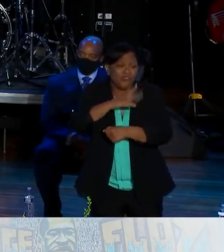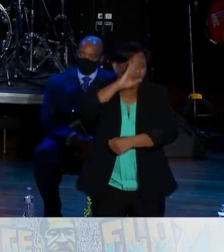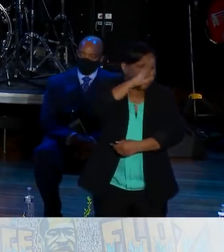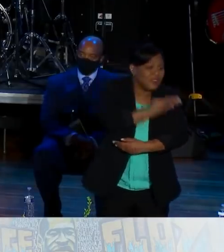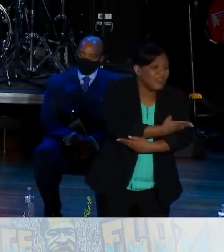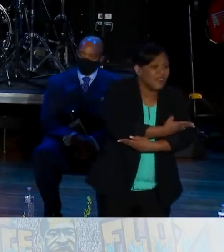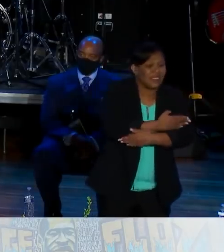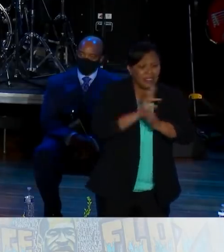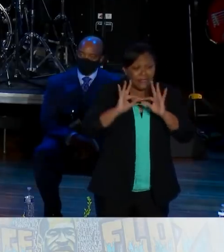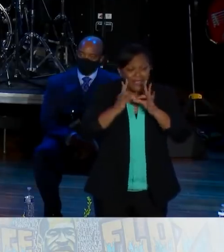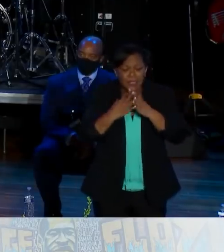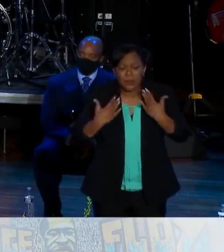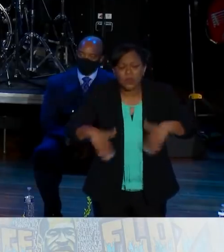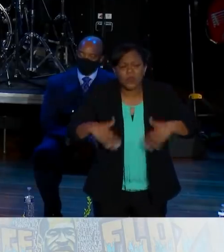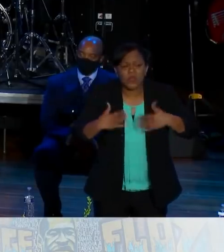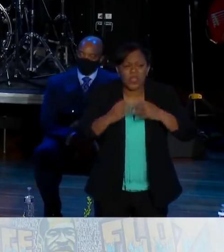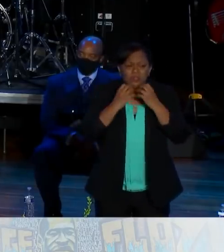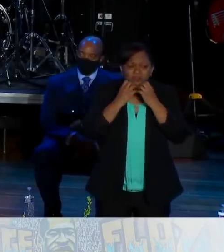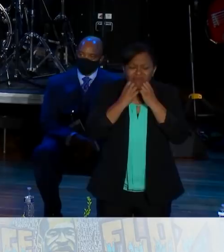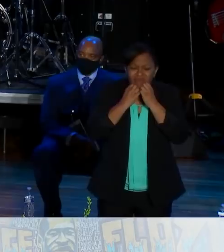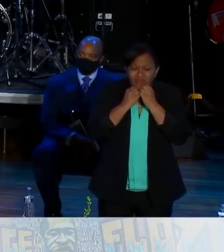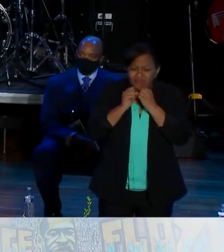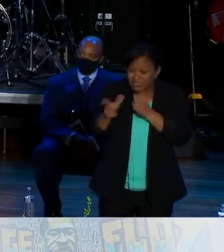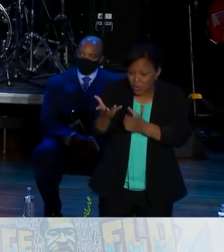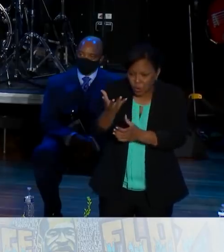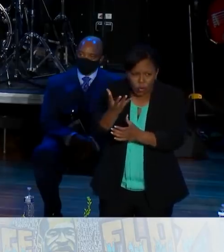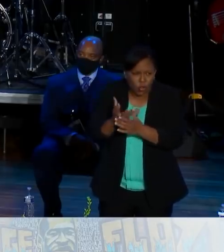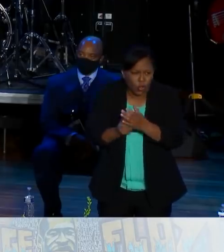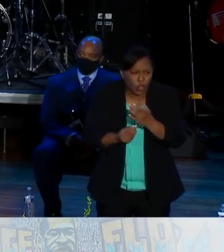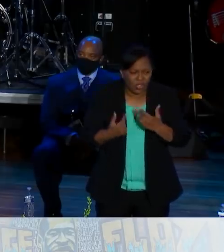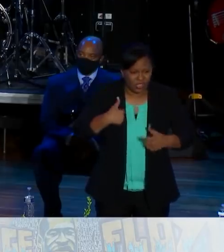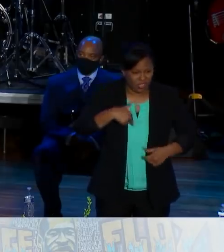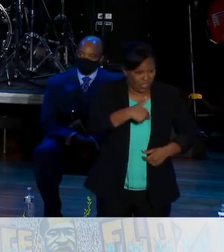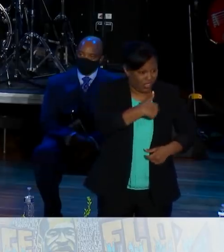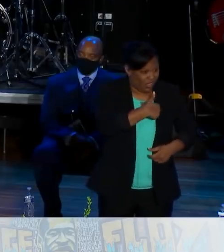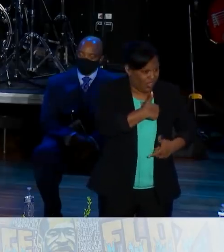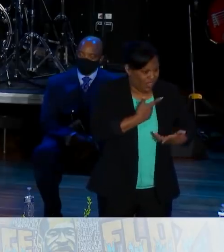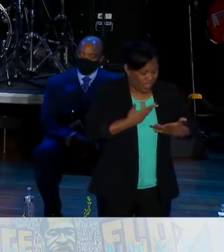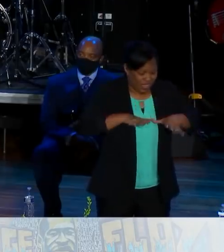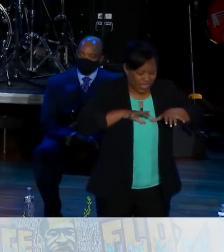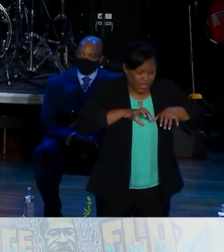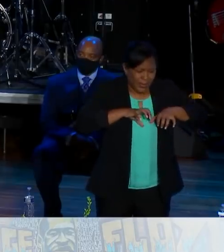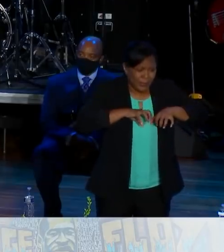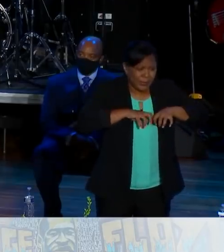SON IS REMEMBERED IN A WAY THAT HONORS HIS LIFE AND HIS PERSONAL FAITH IN JESUS CHRIST.